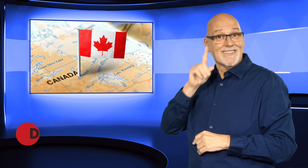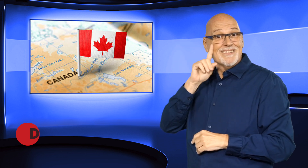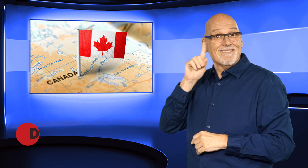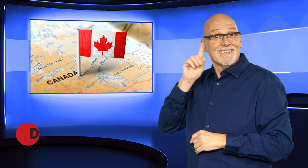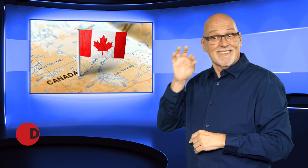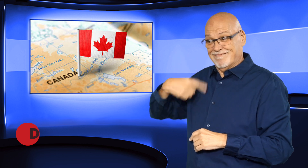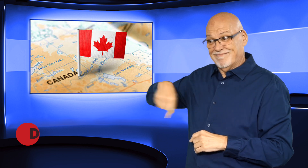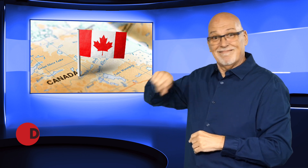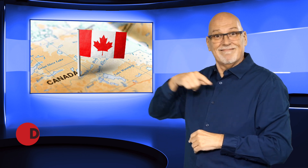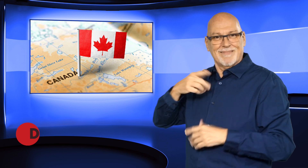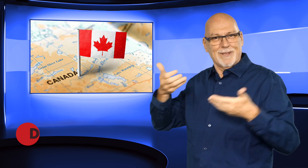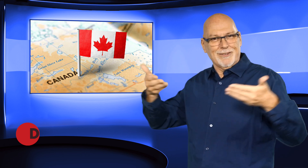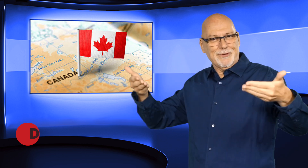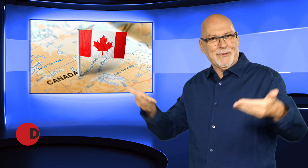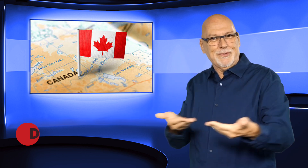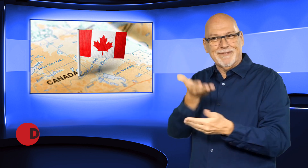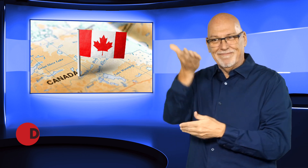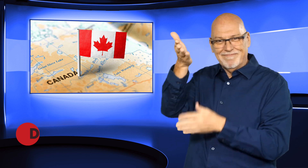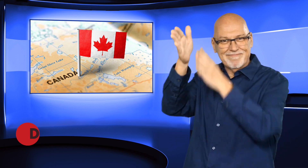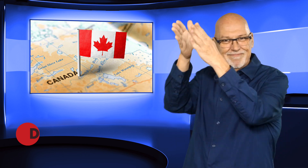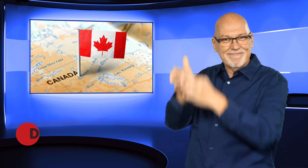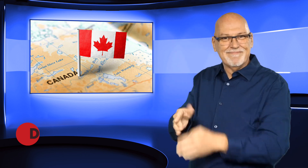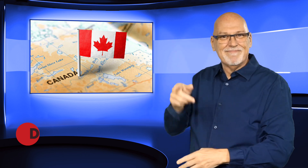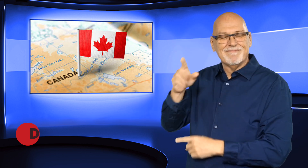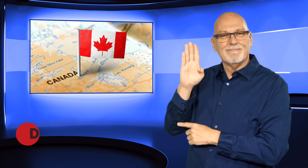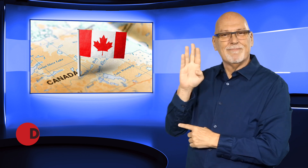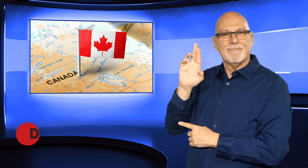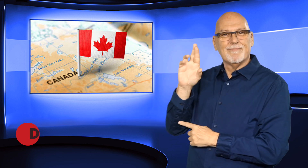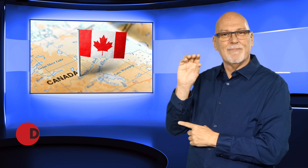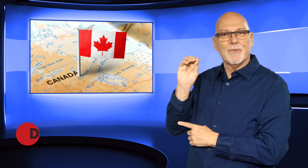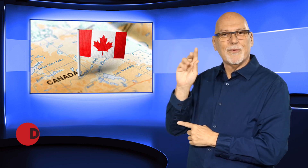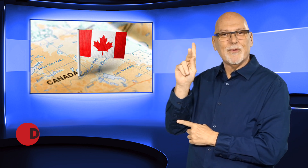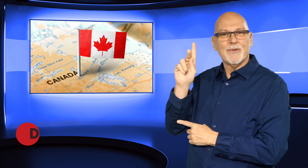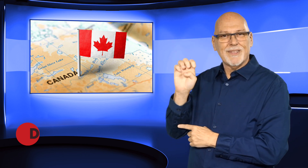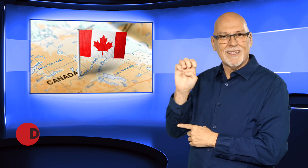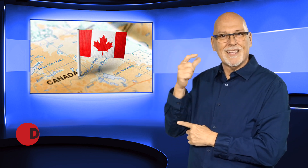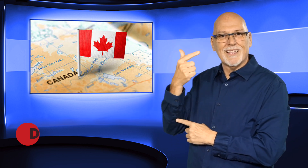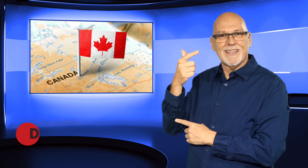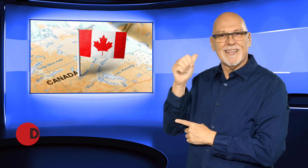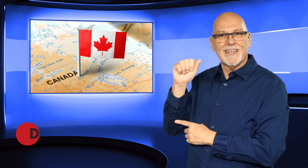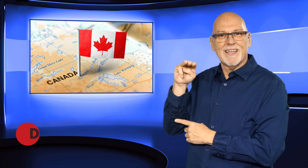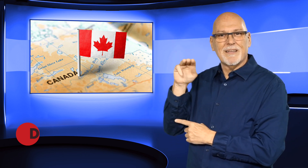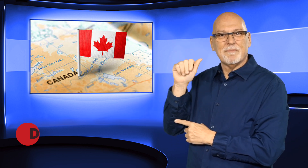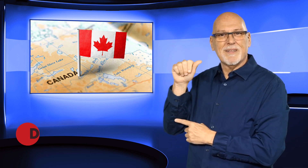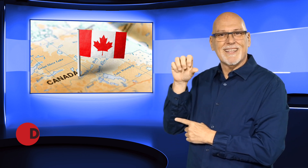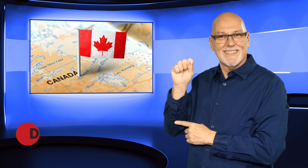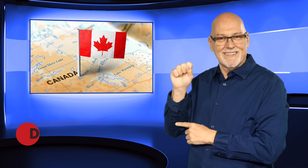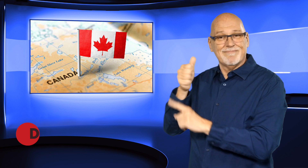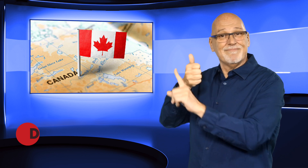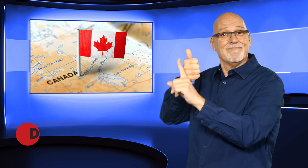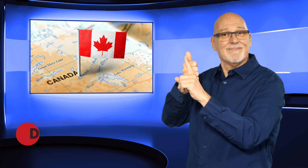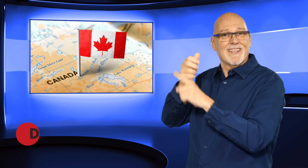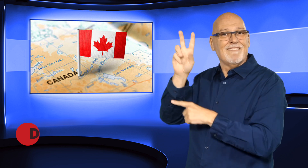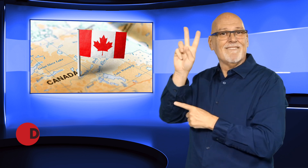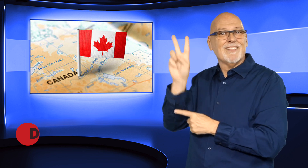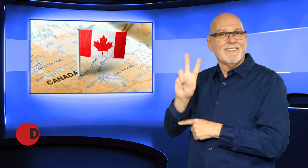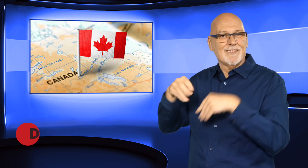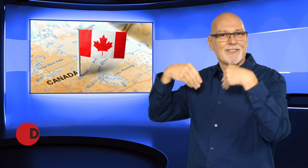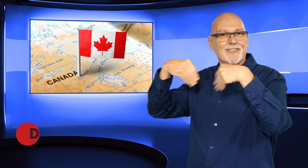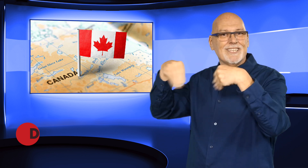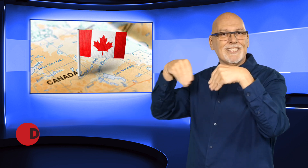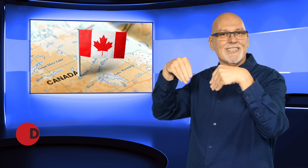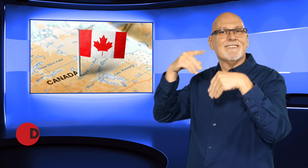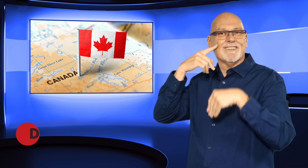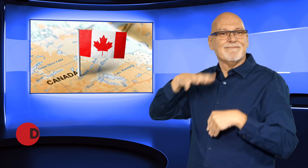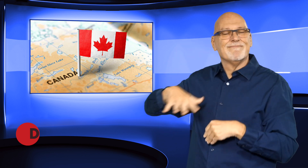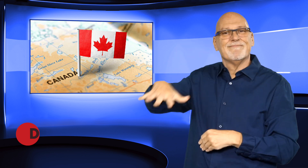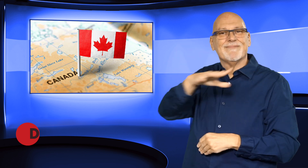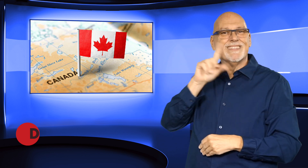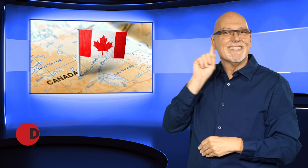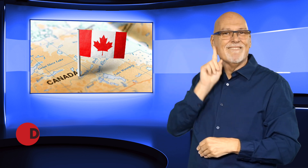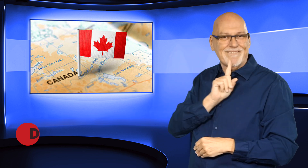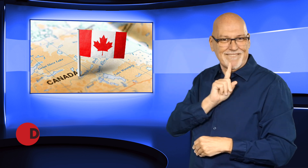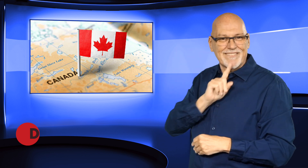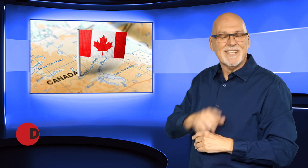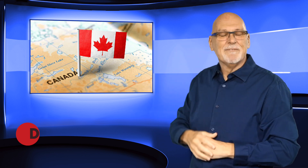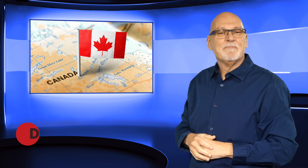DeafDots introduces you to Brooke Gamas, Vancouver's Realtor for The Deaf.